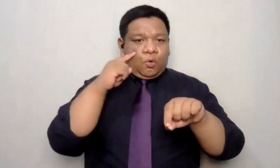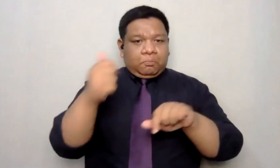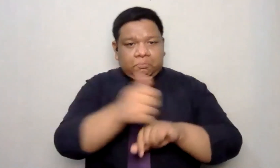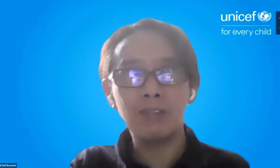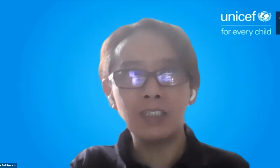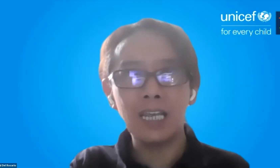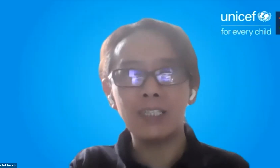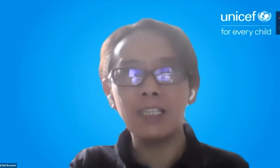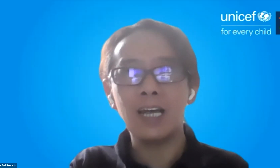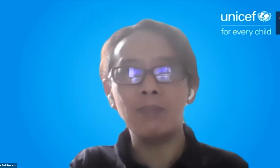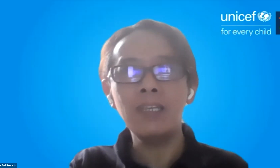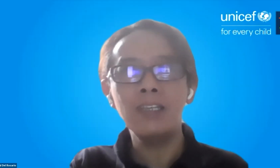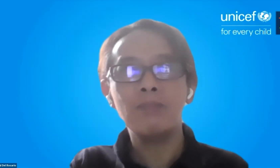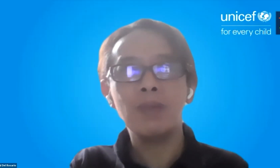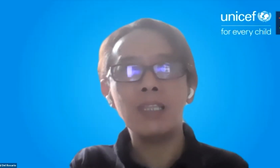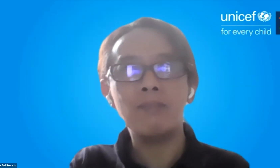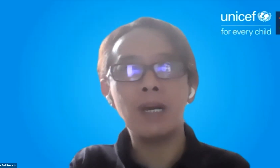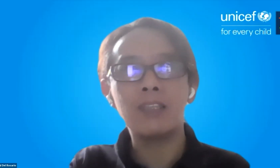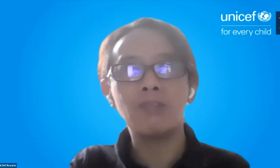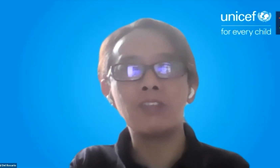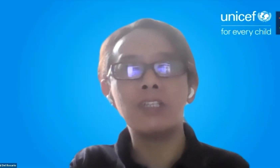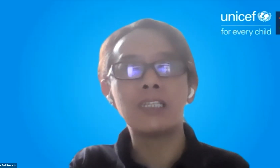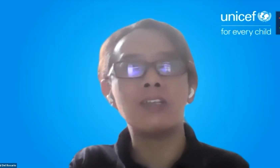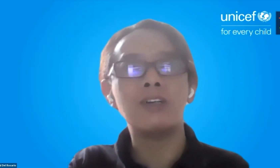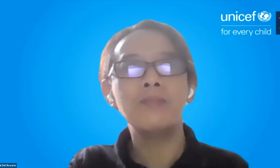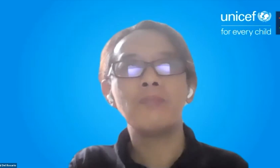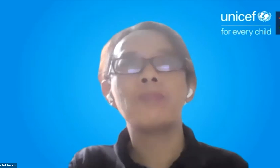Next question, Cami